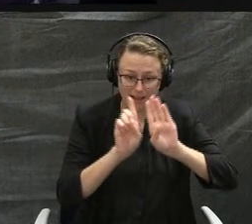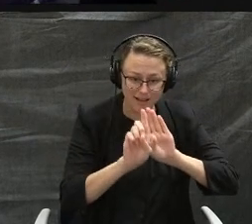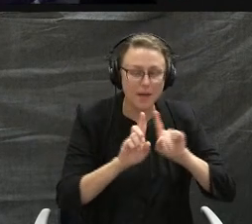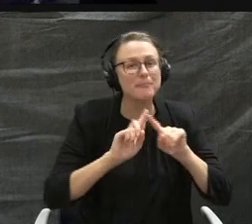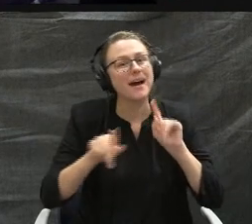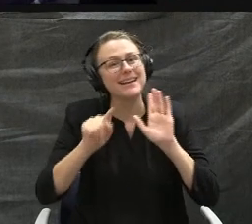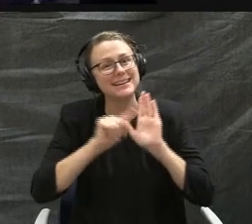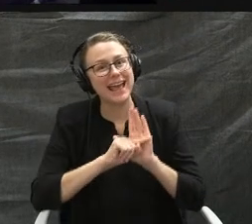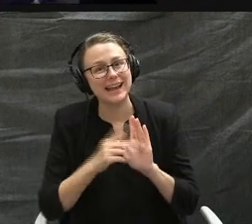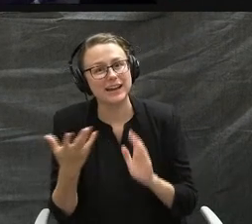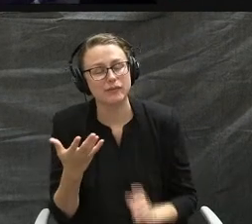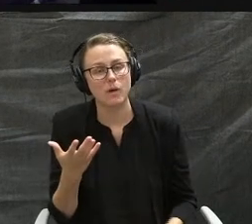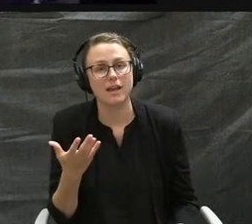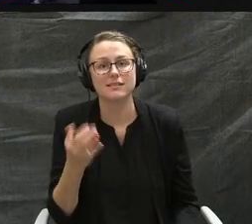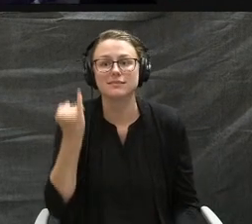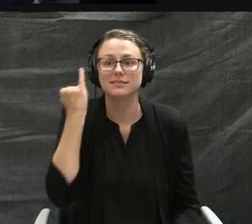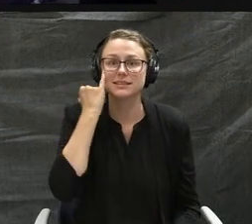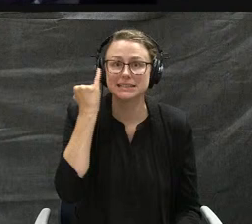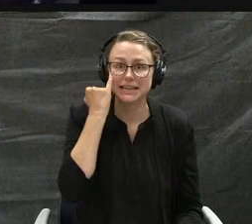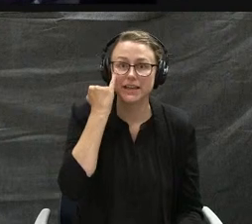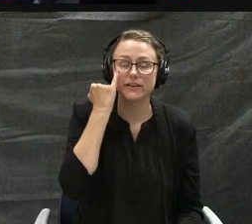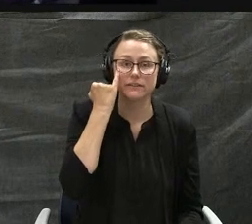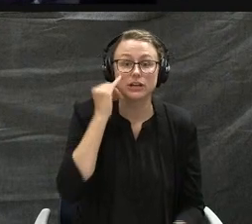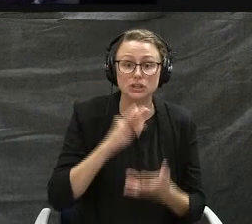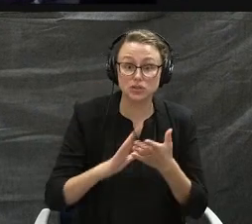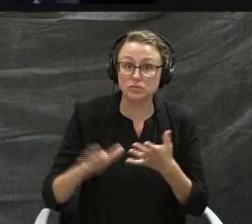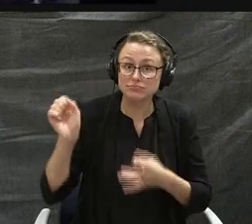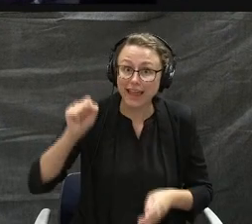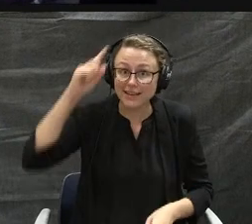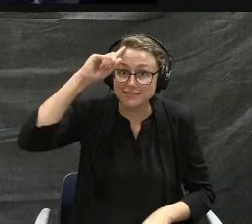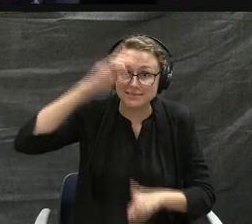know the downside of that is that if they are running a